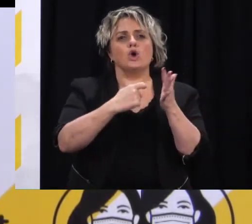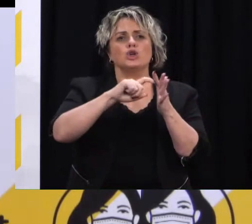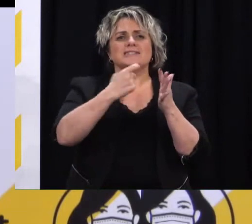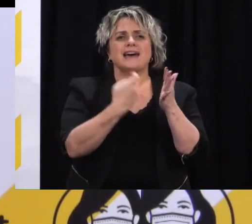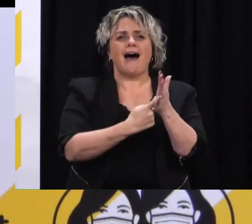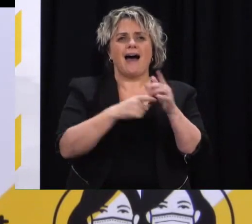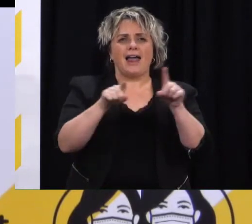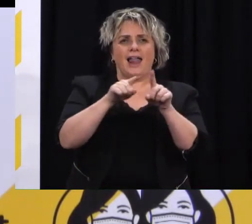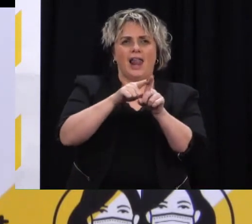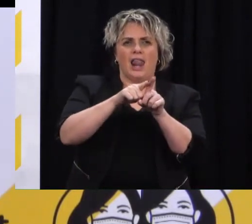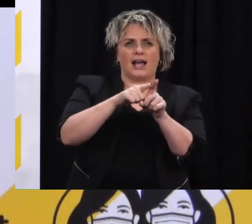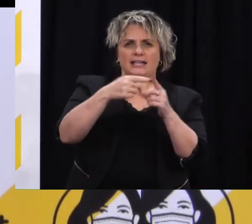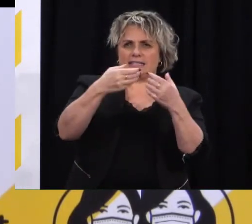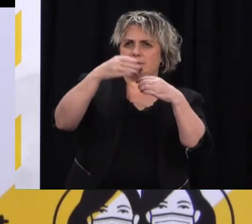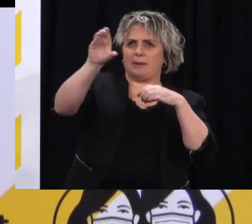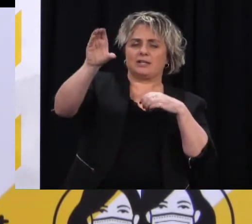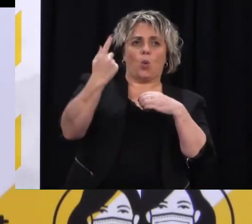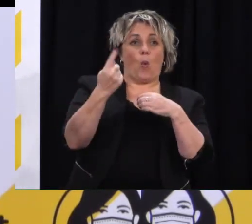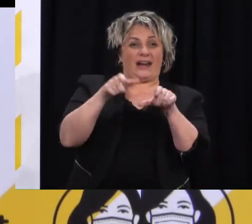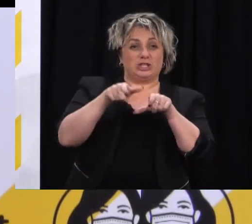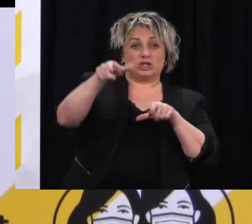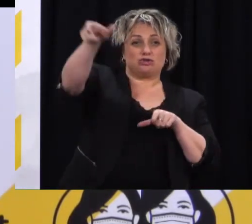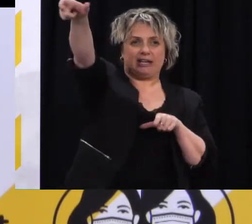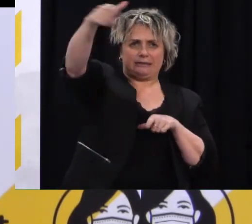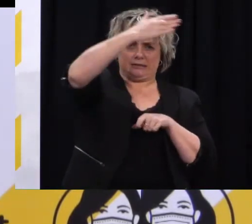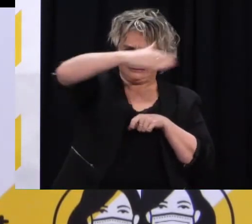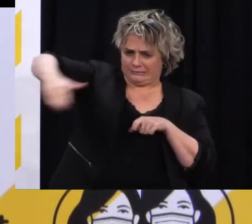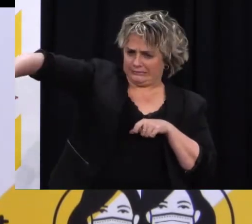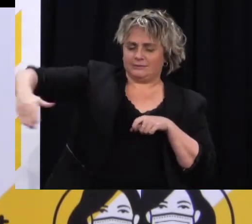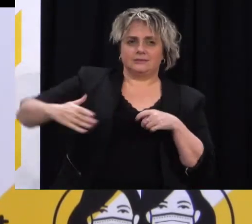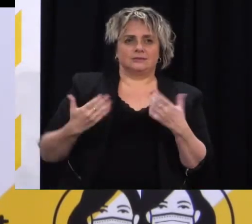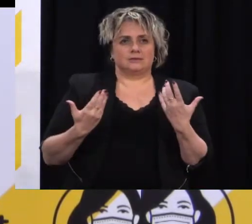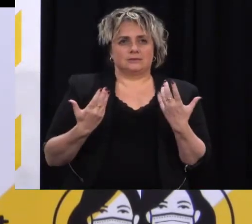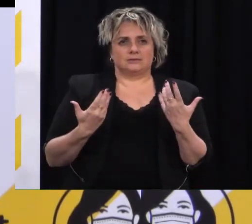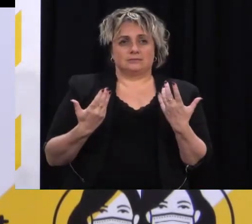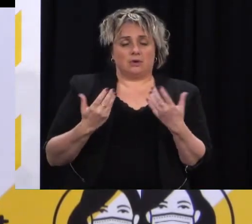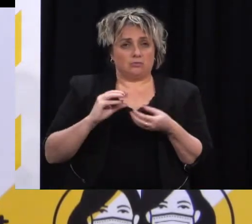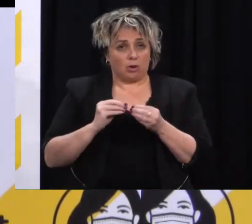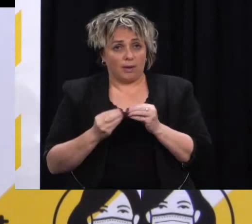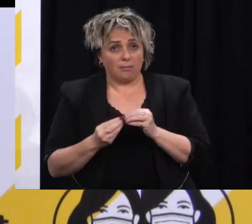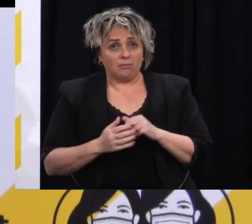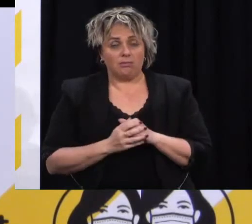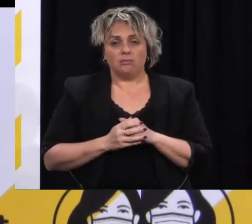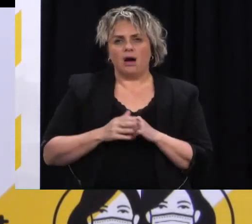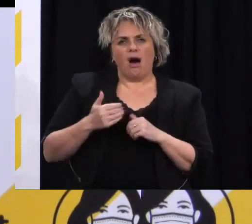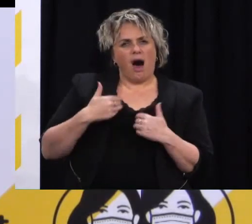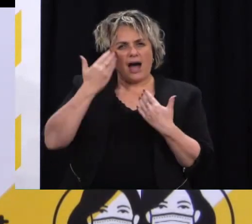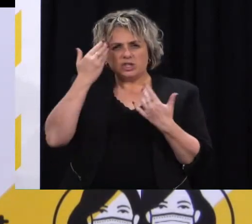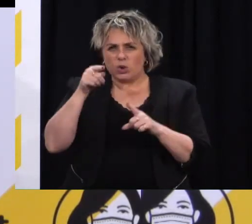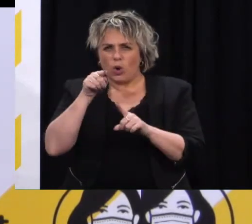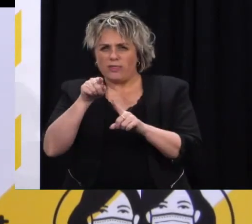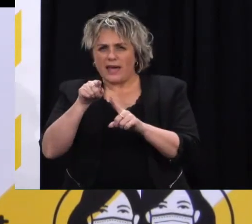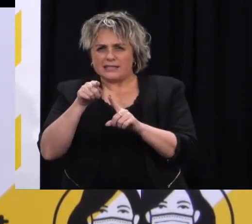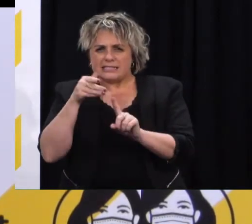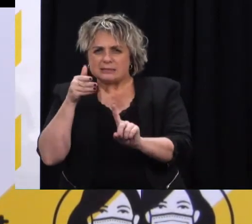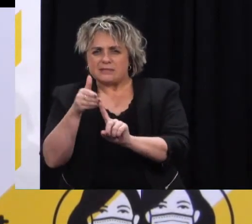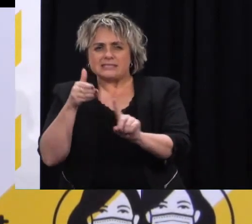boundary line in Auckland there is a road which is split in